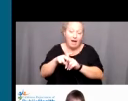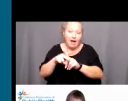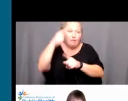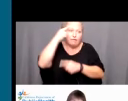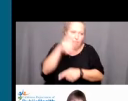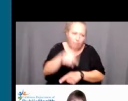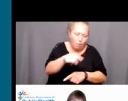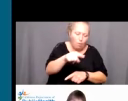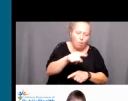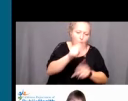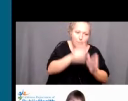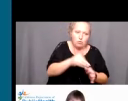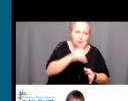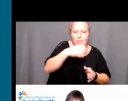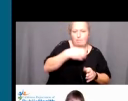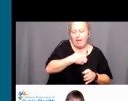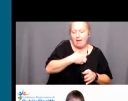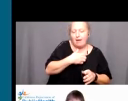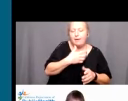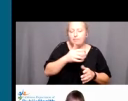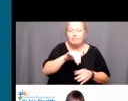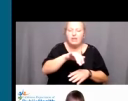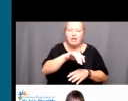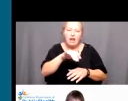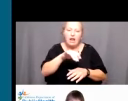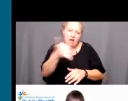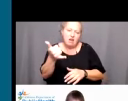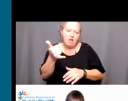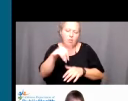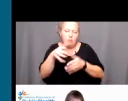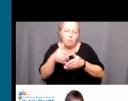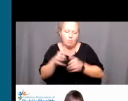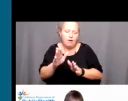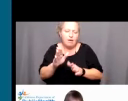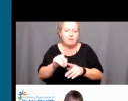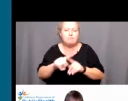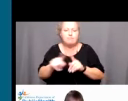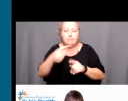That's another way to to get that but we do we do recognize that